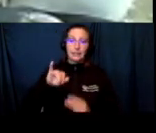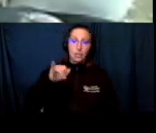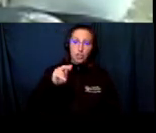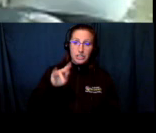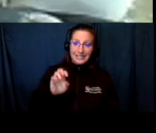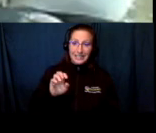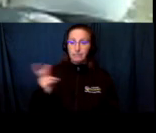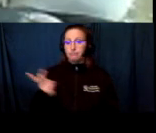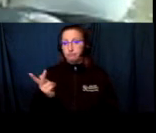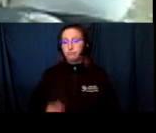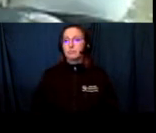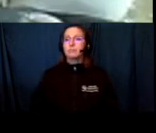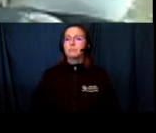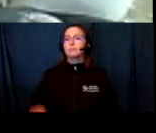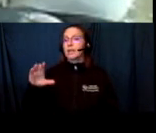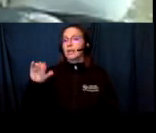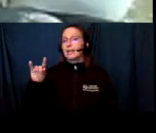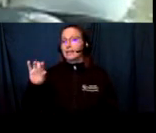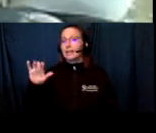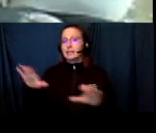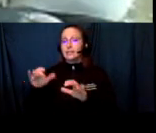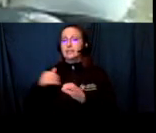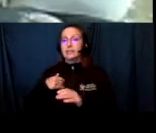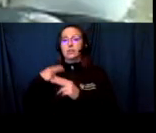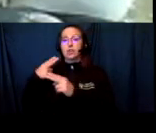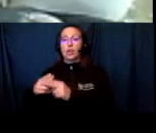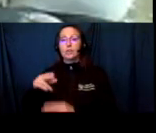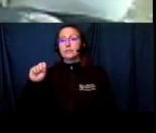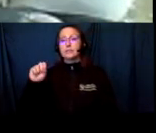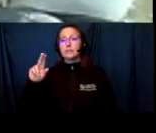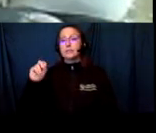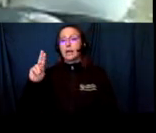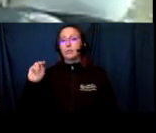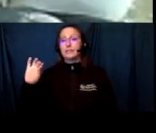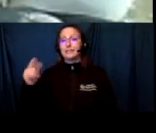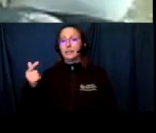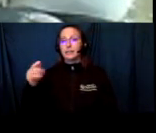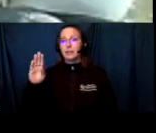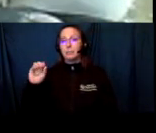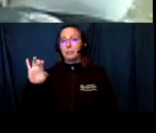Connie facilitates something called Sounding Board Tuesdays, which is an opportunity for